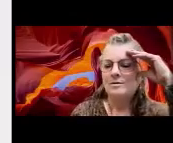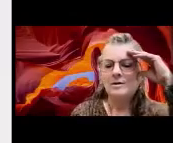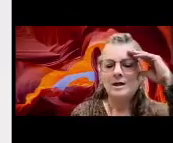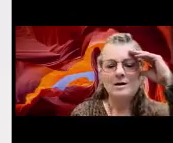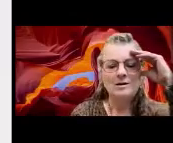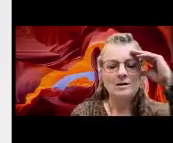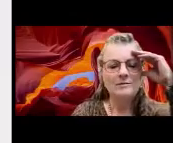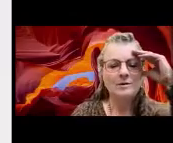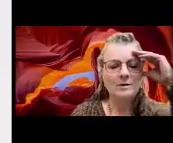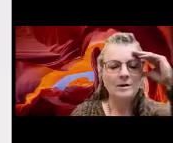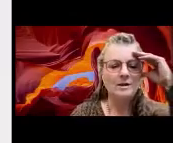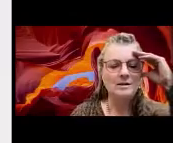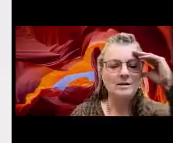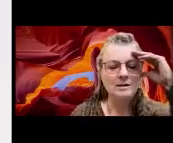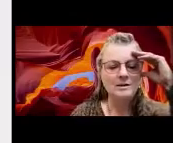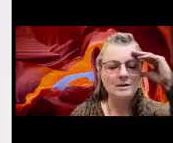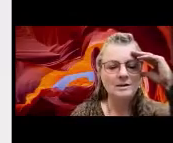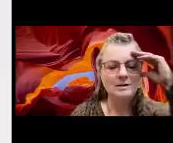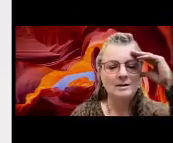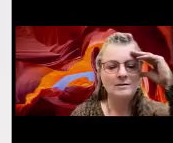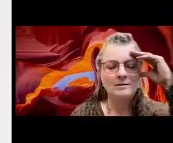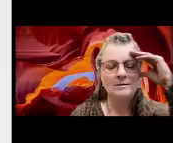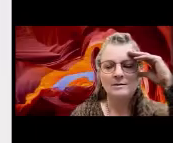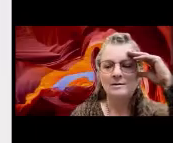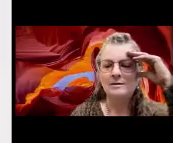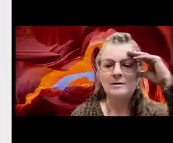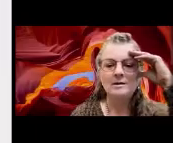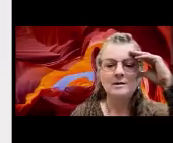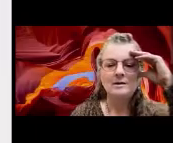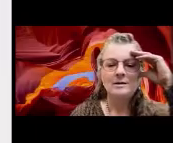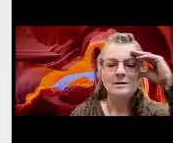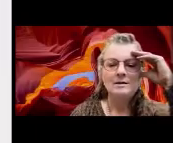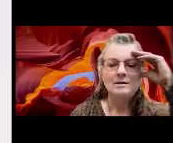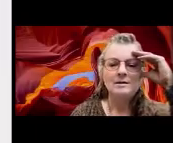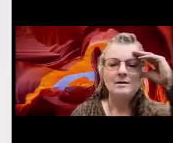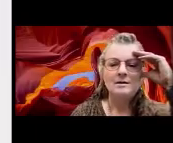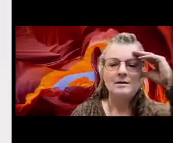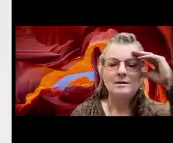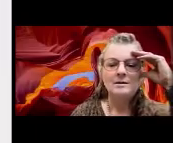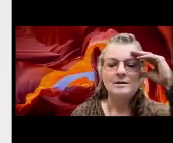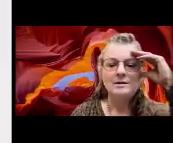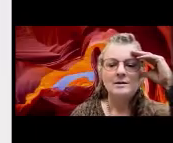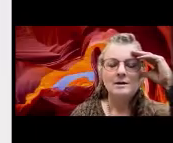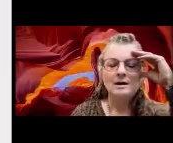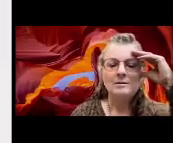yeah, calling it oh, there it is. I can see it now. Okay, we